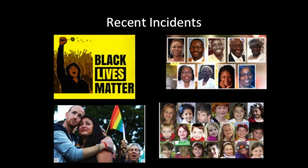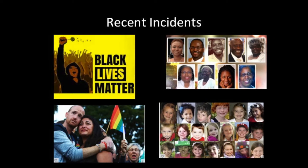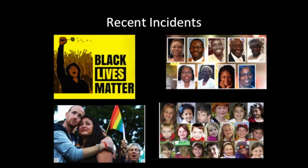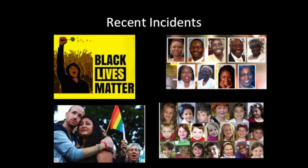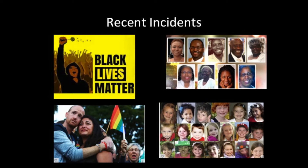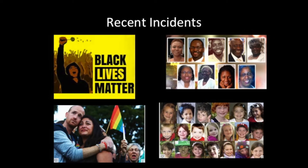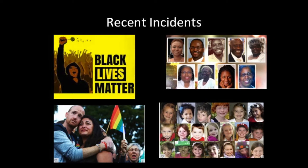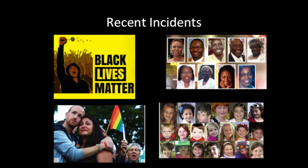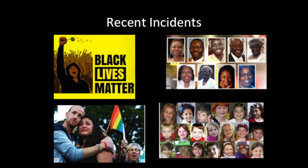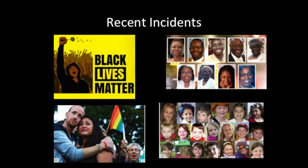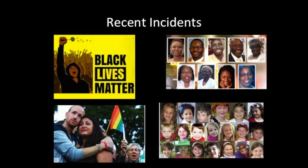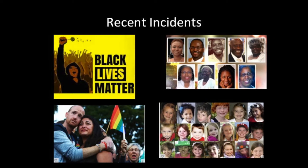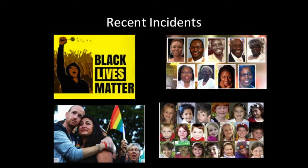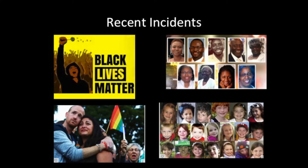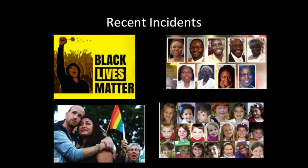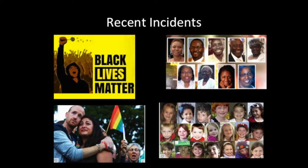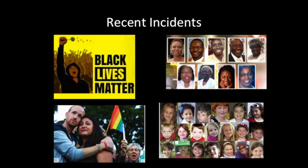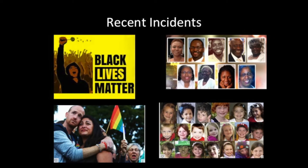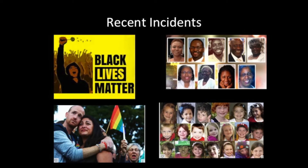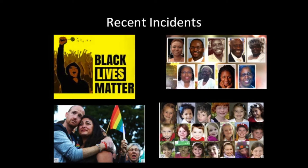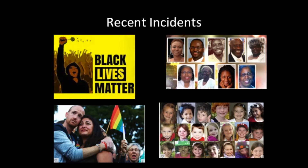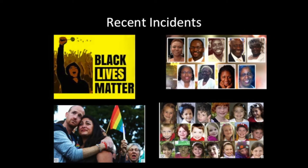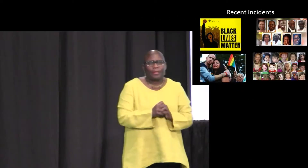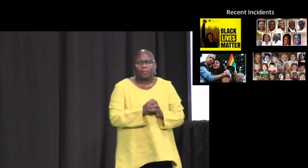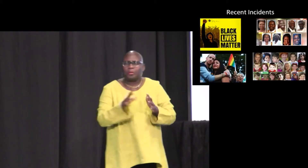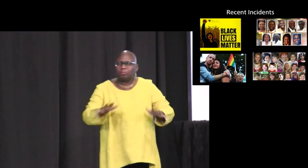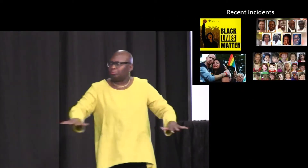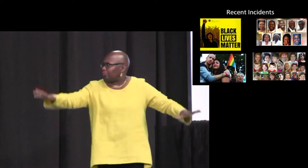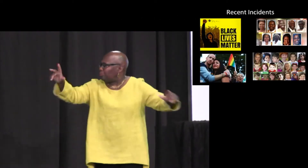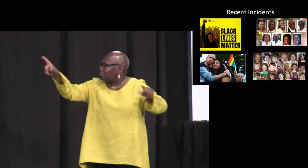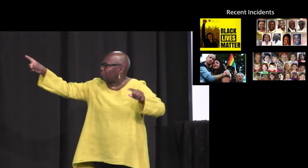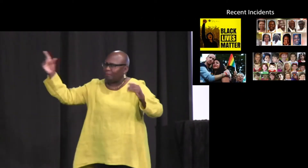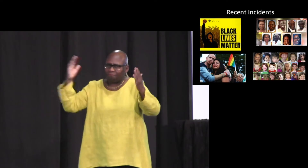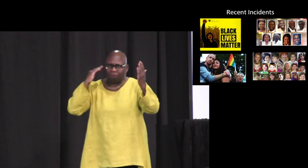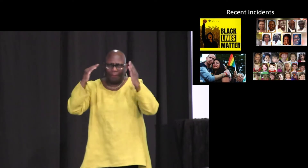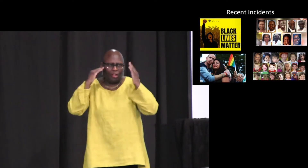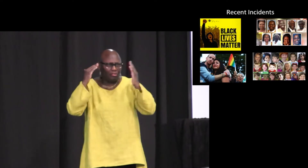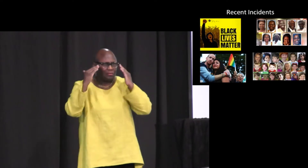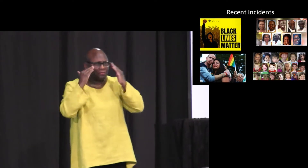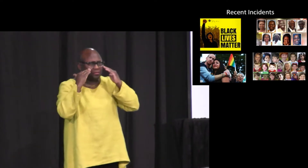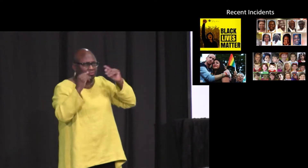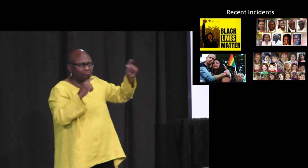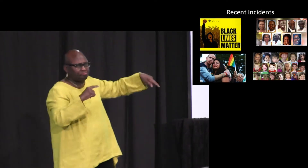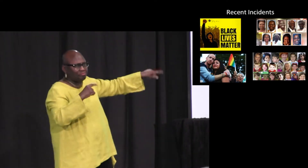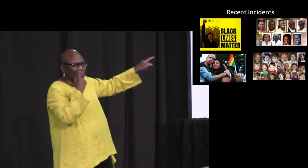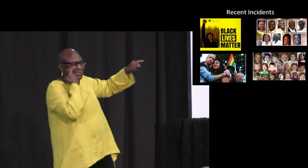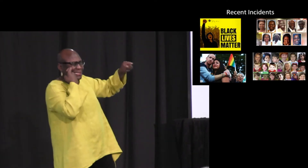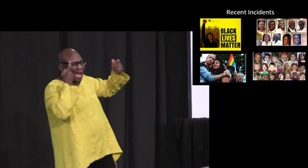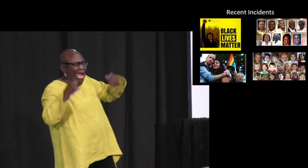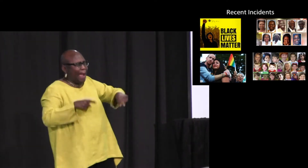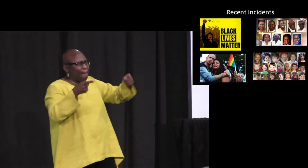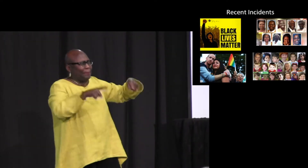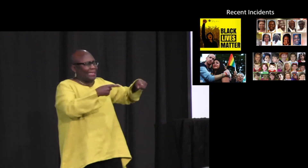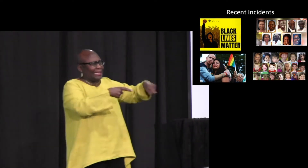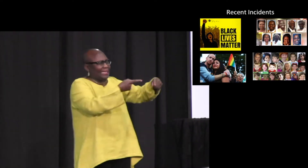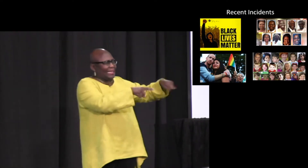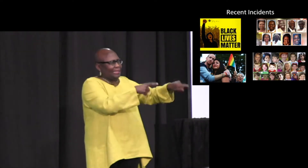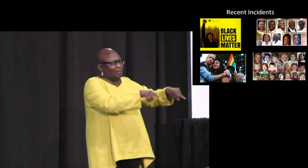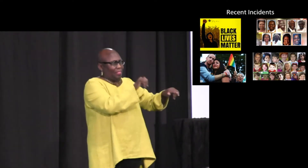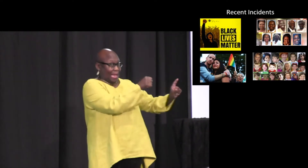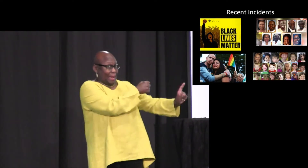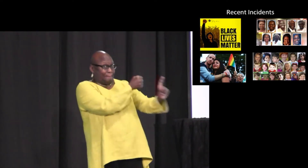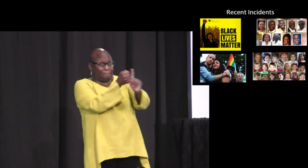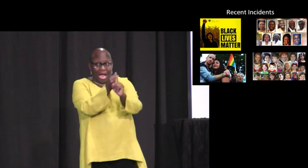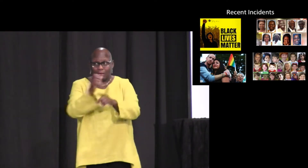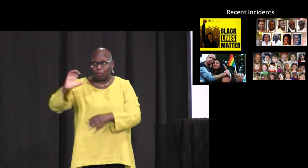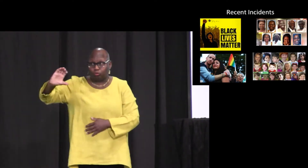...from the day I was born until then I had been learning.